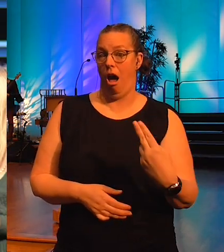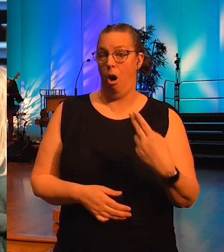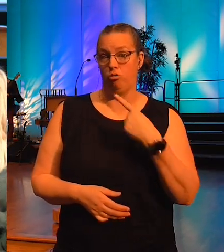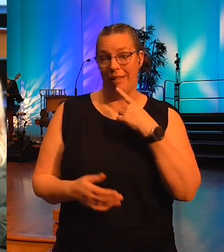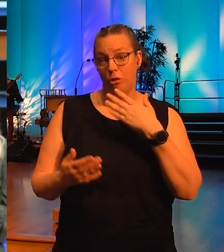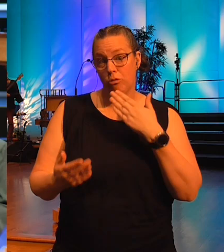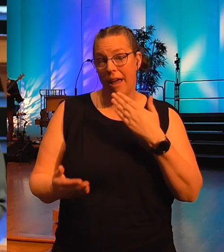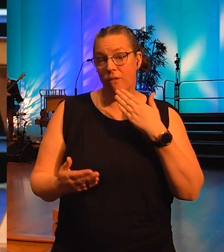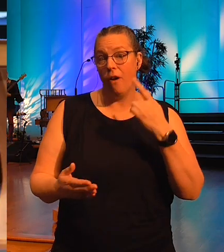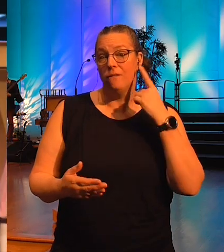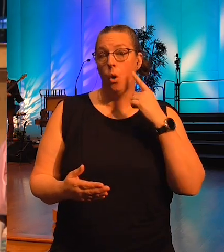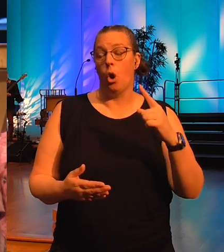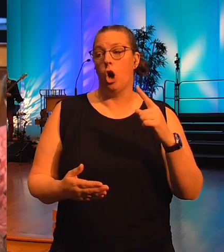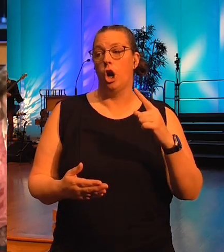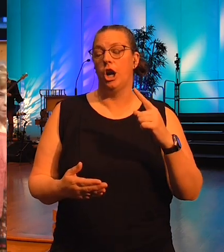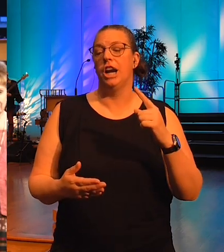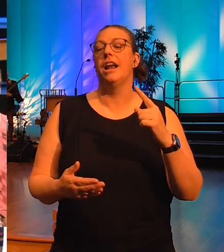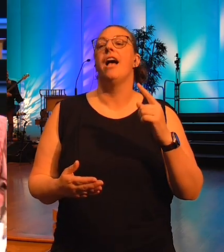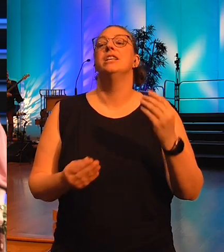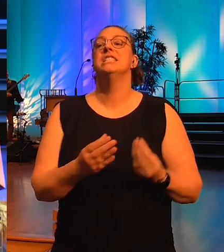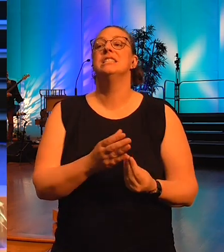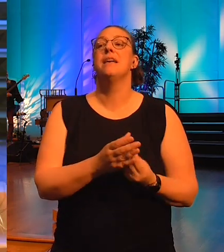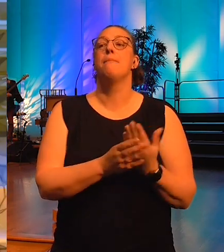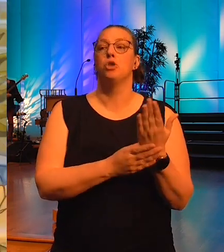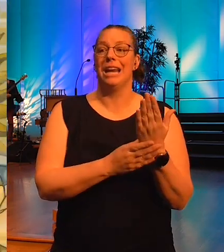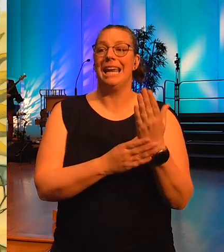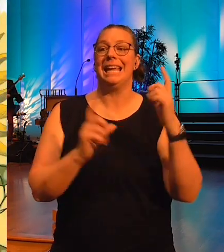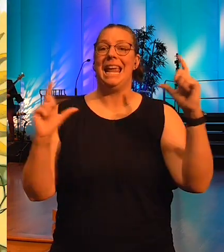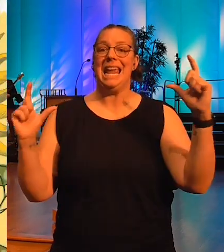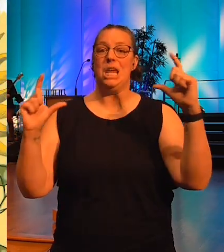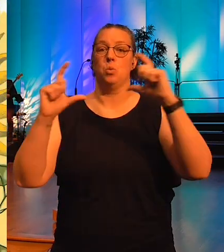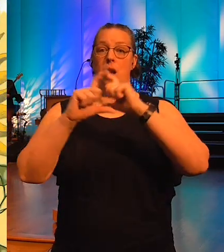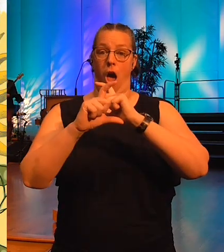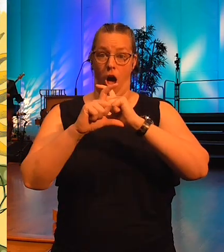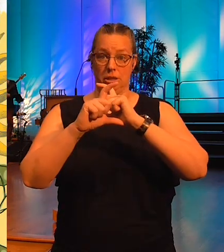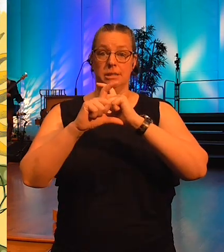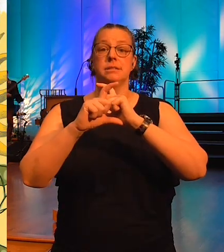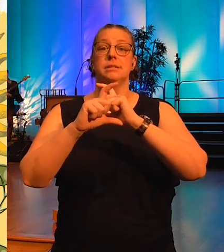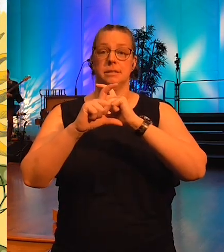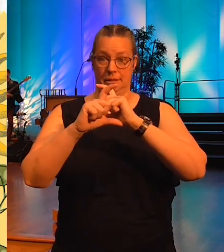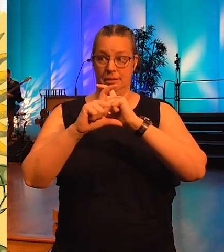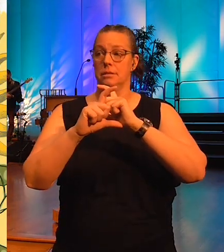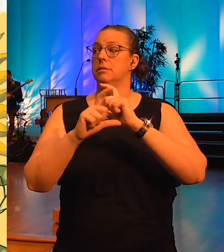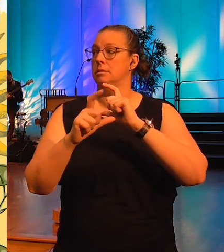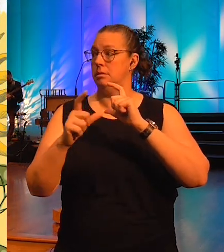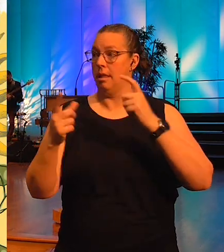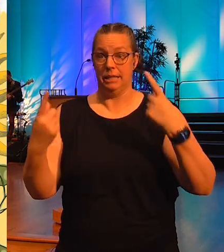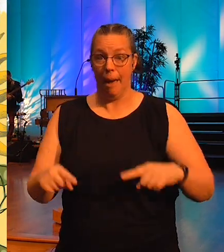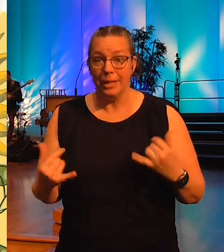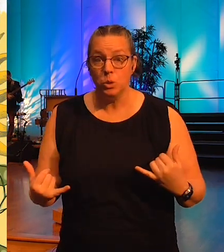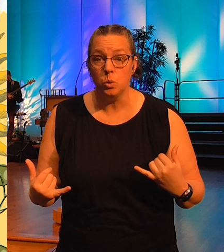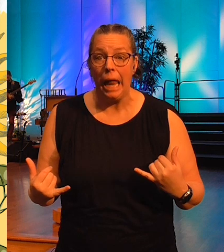Spring Equinox uh event that you're facilitating for us today yes yes we invite you all over into